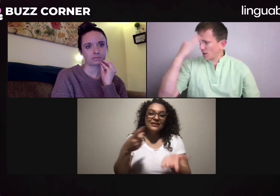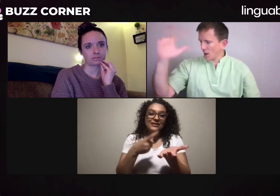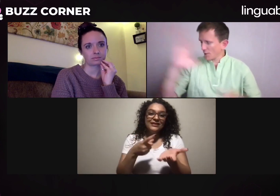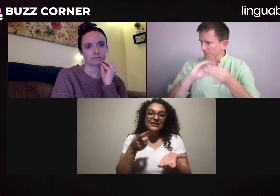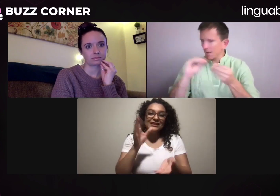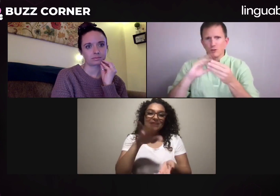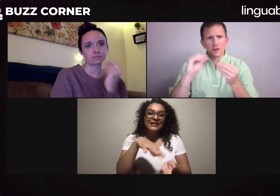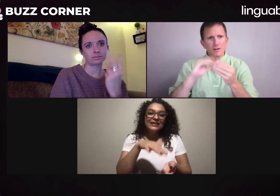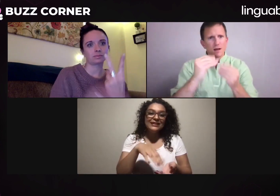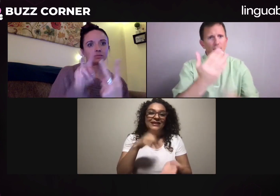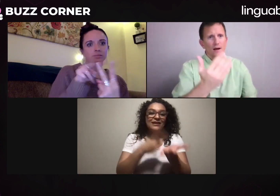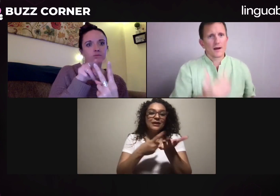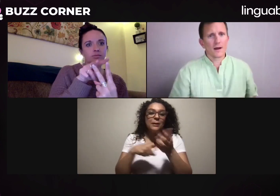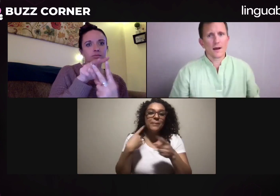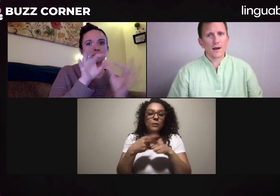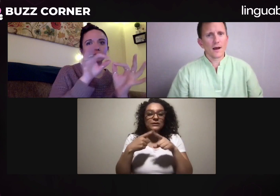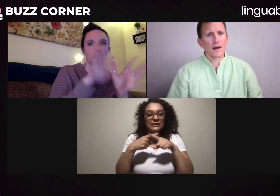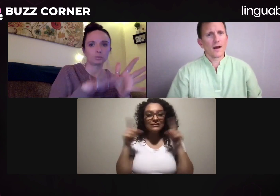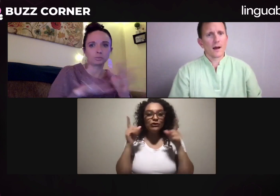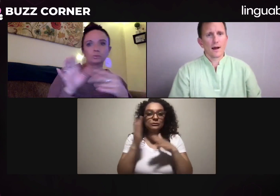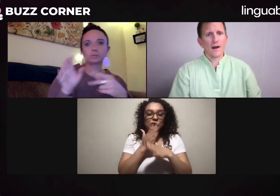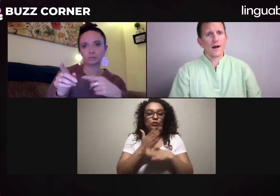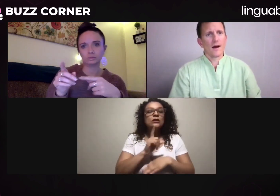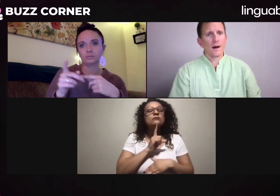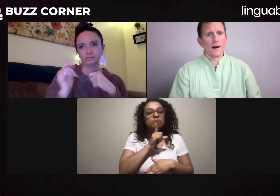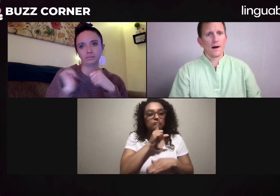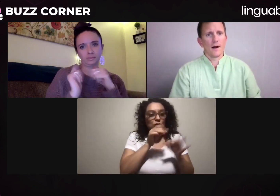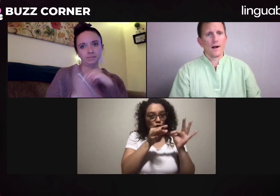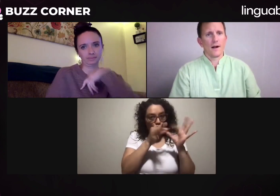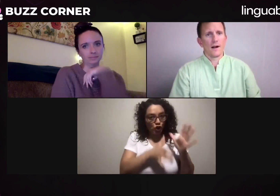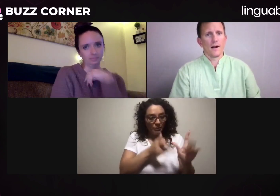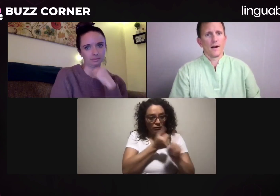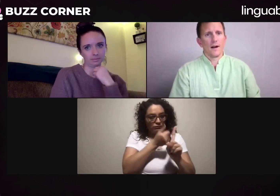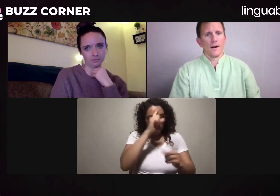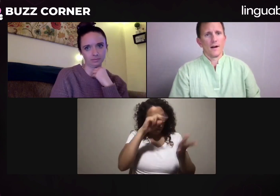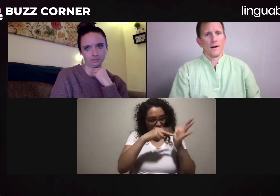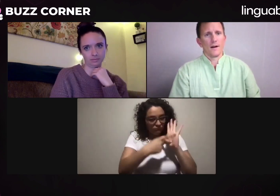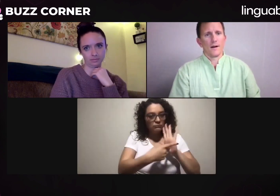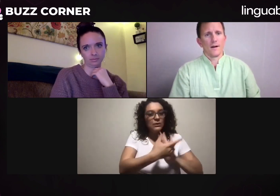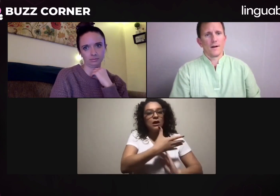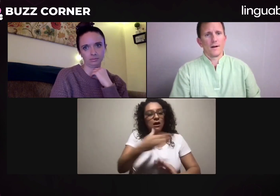Yeah. Yeah. She was talking about the distinction between interpreters and their intention